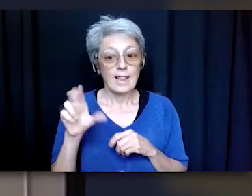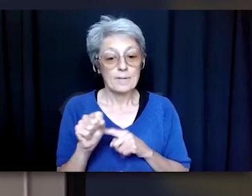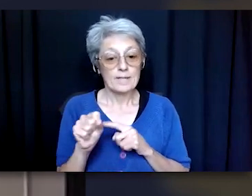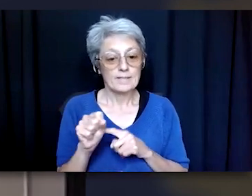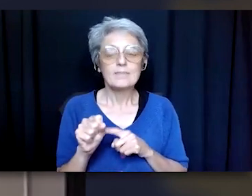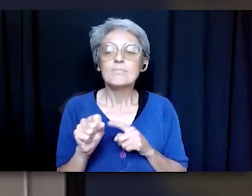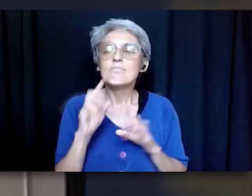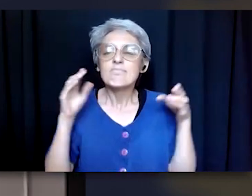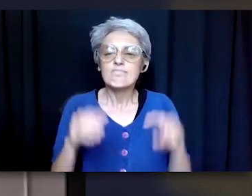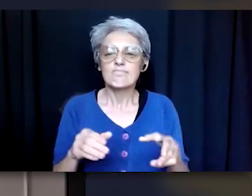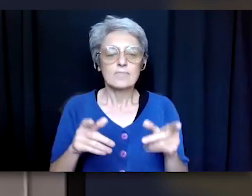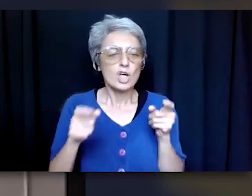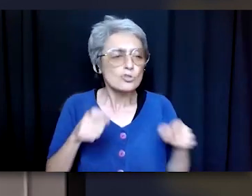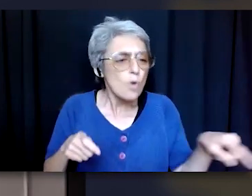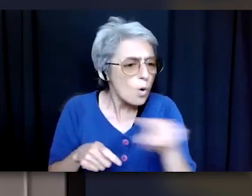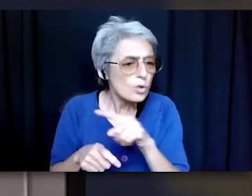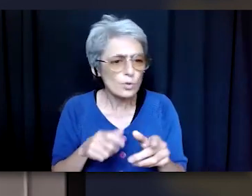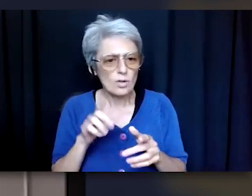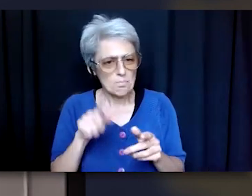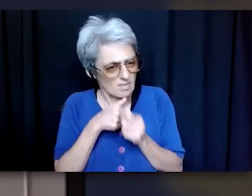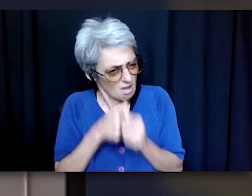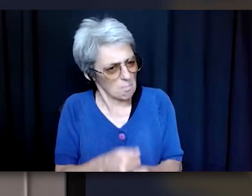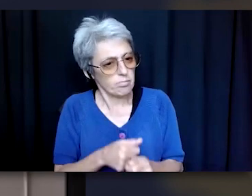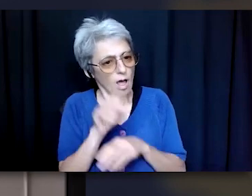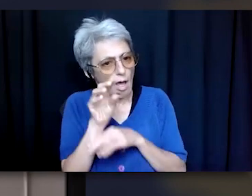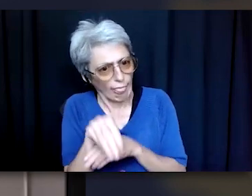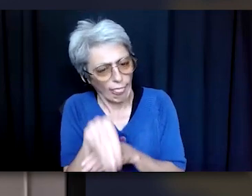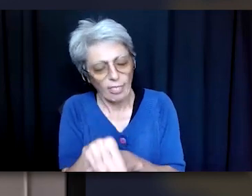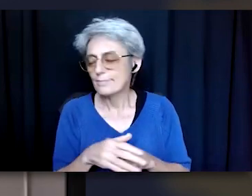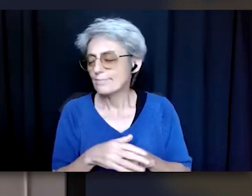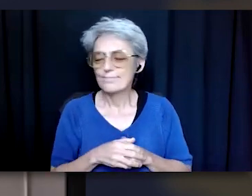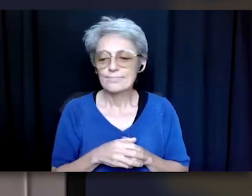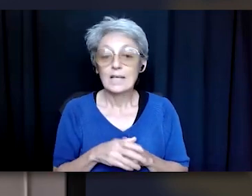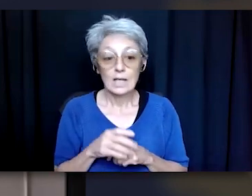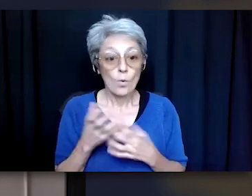It is about, if you’re going to use these things, here’s how you can still engage in the learning